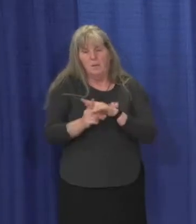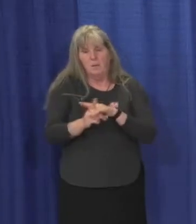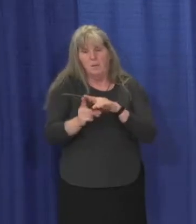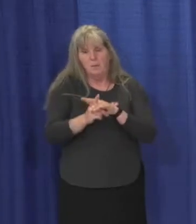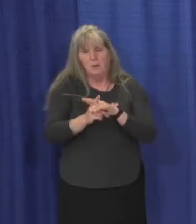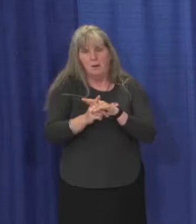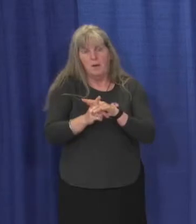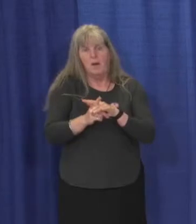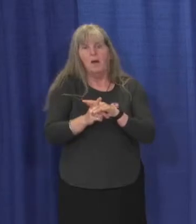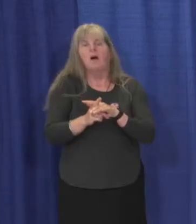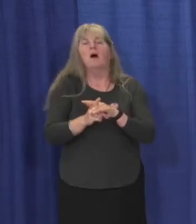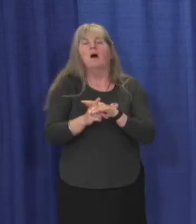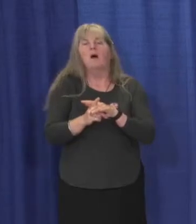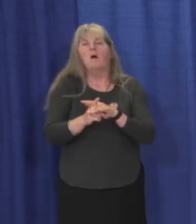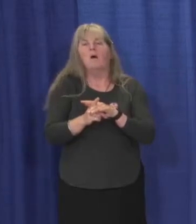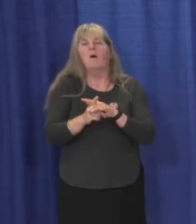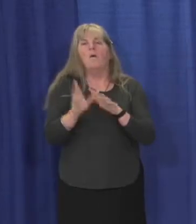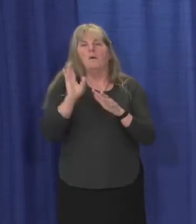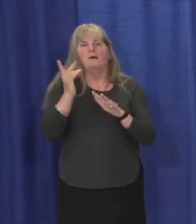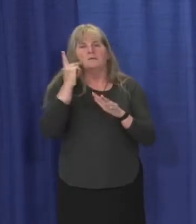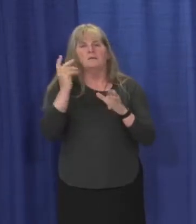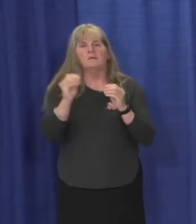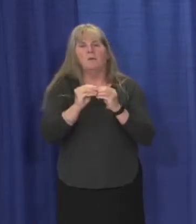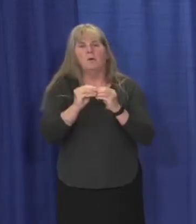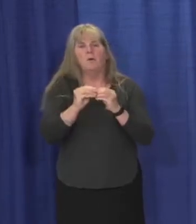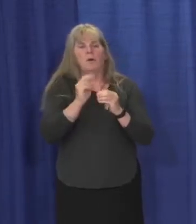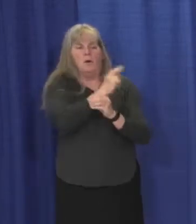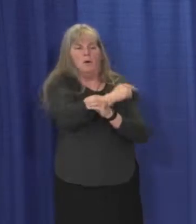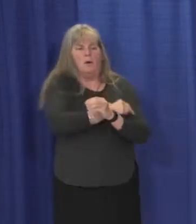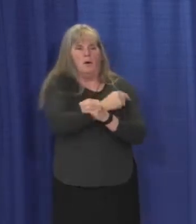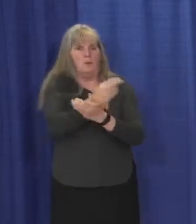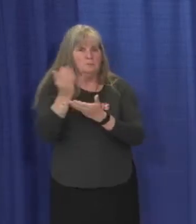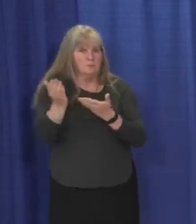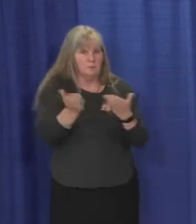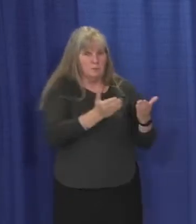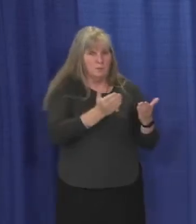more cases we will see emerge alongside more hospitalizations